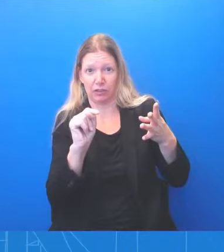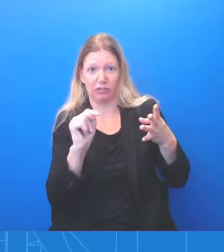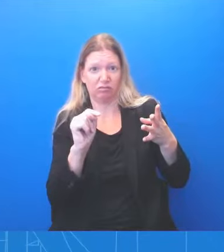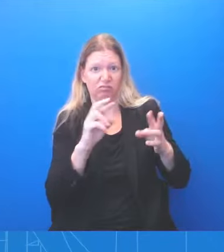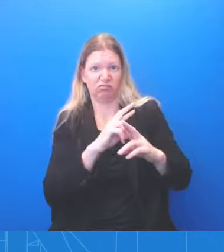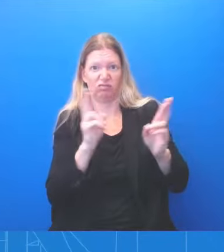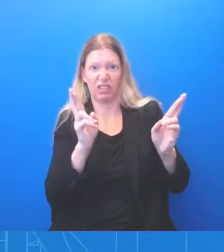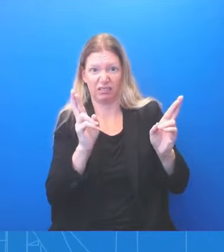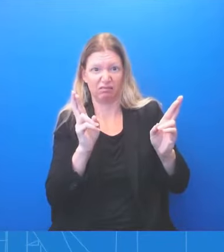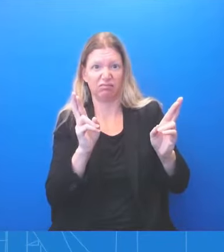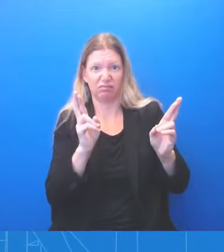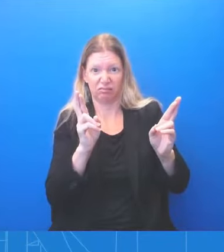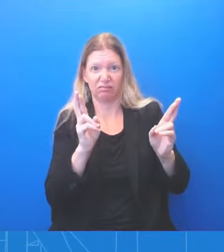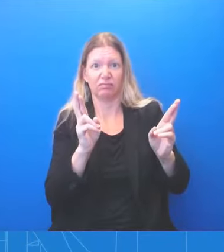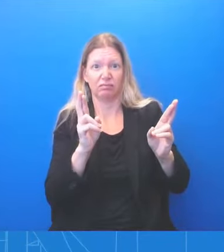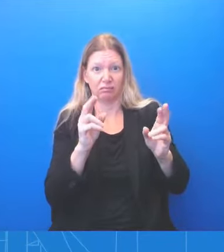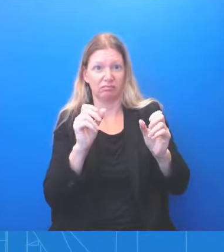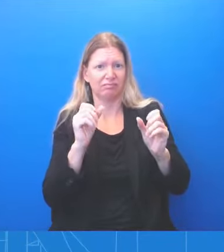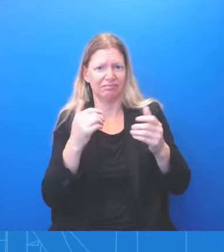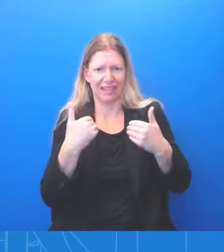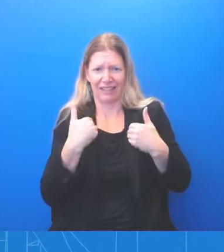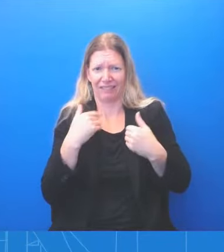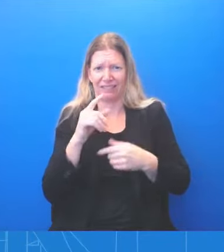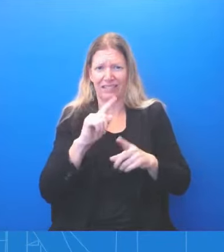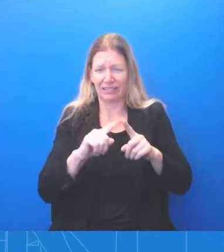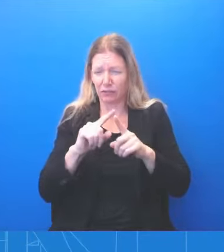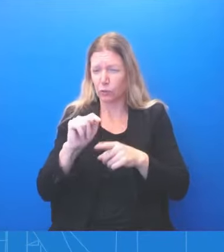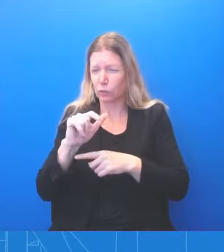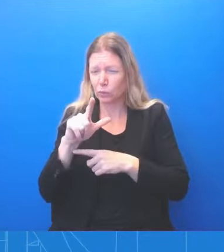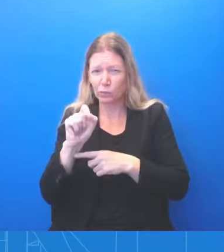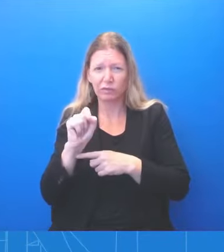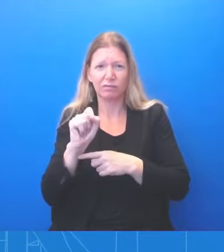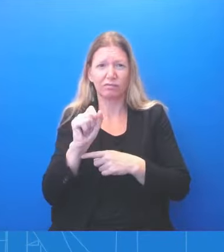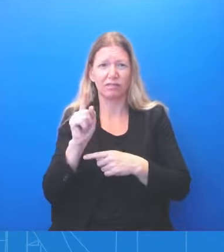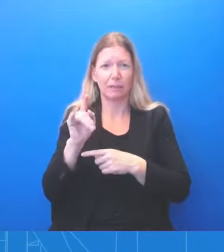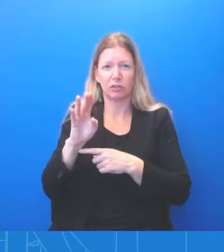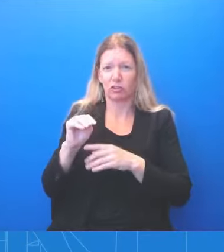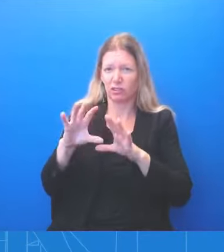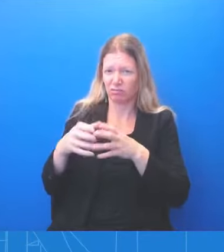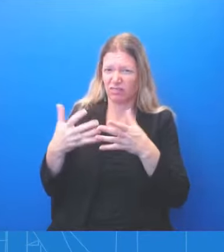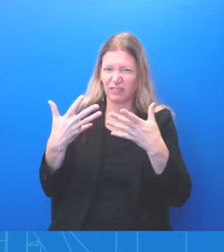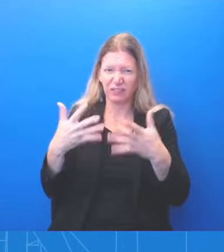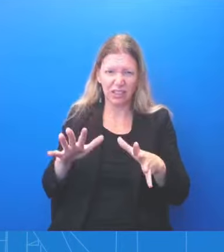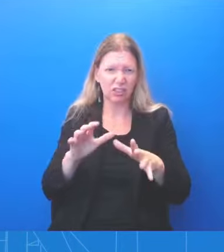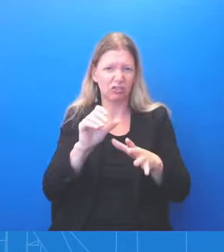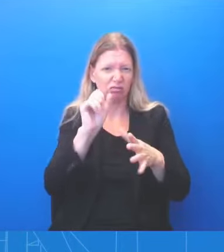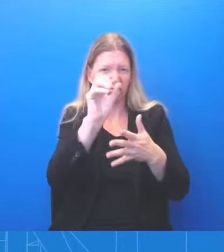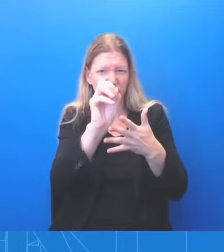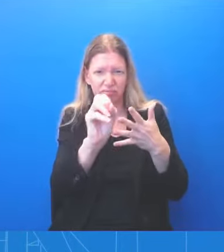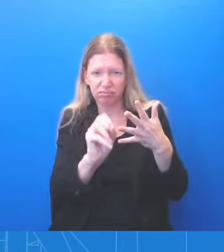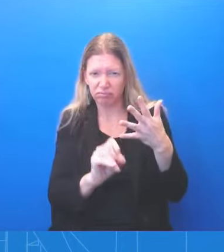to put forward: widely available and effective treatments, which can reduce the risk of severe illness, hospitalization, and death.